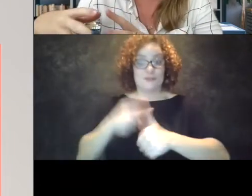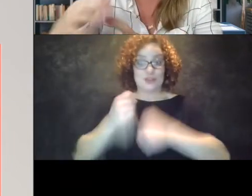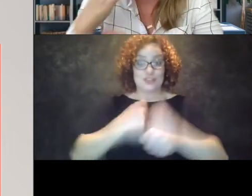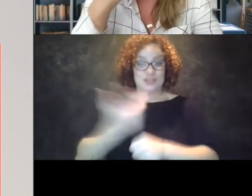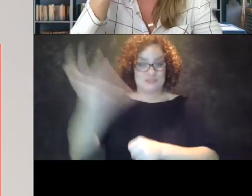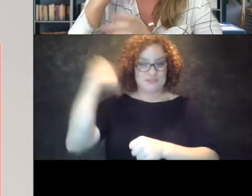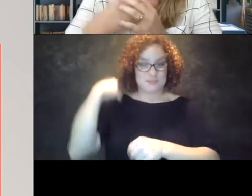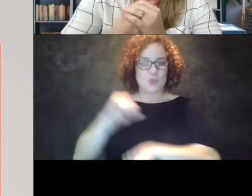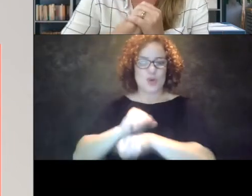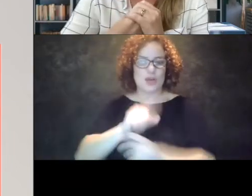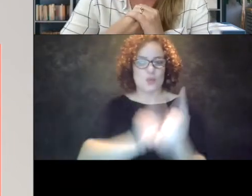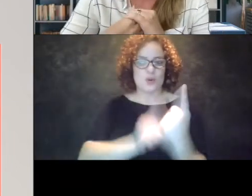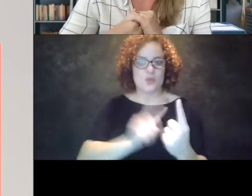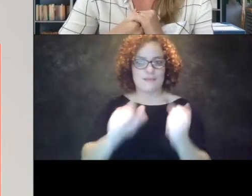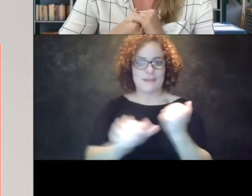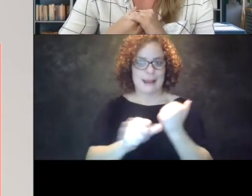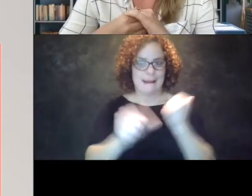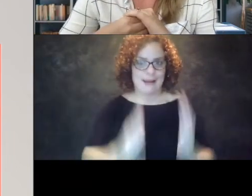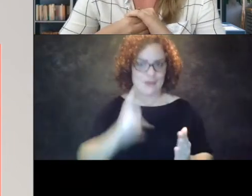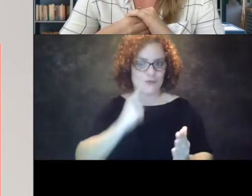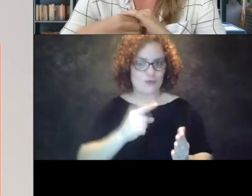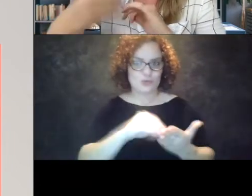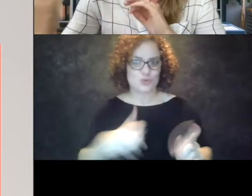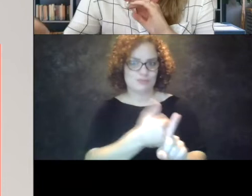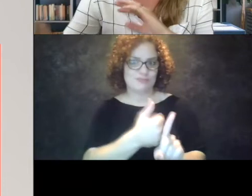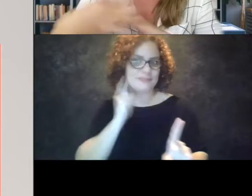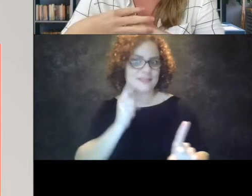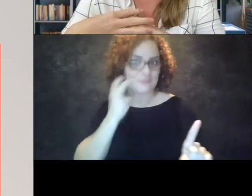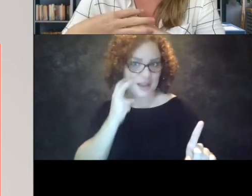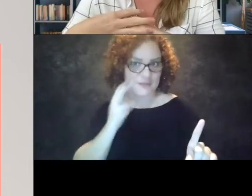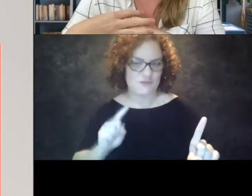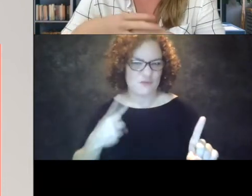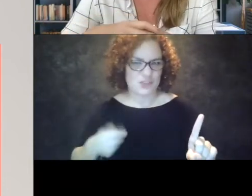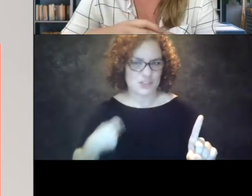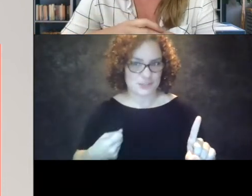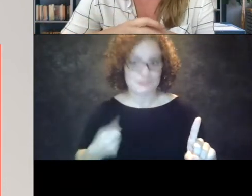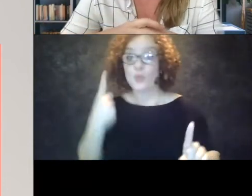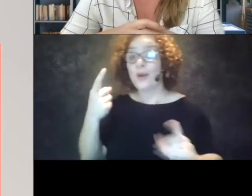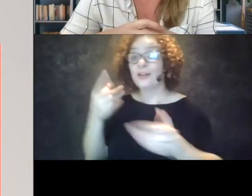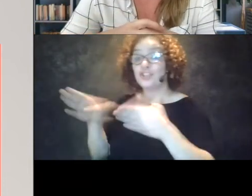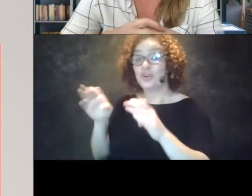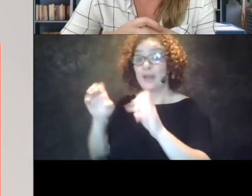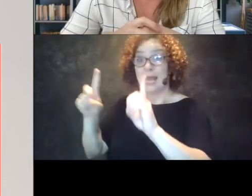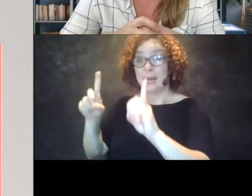for a student who was deafblind, I had a Gen Ed peer come up to me and this was elementary